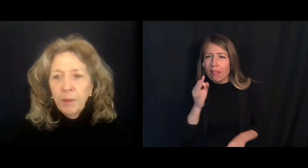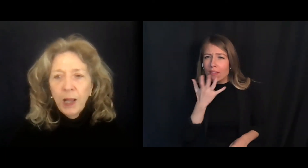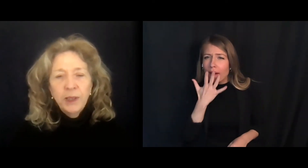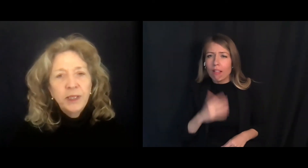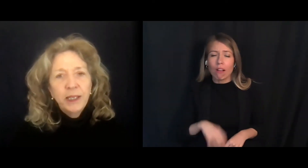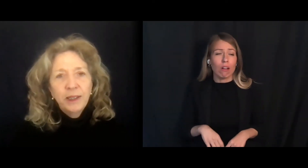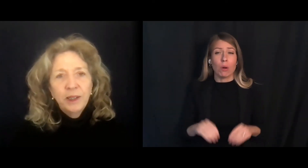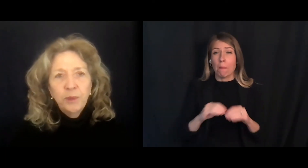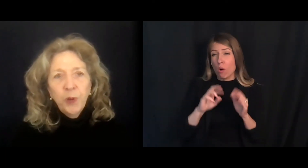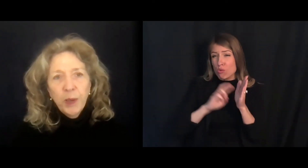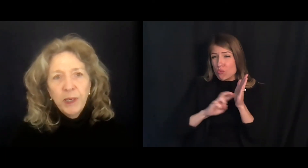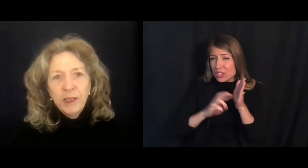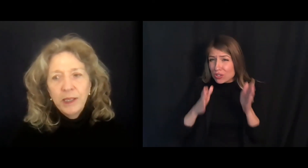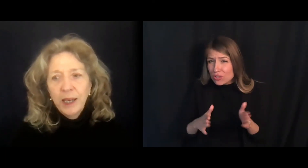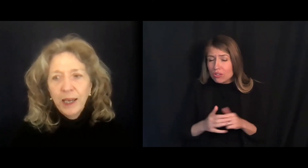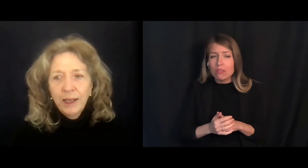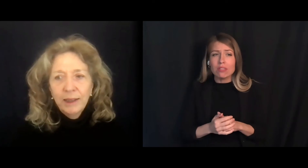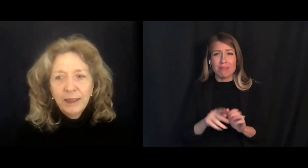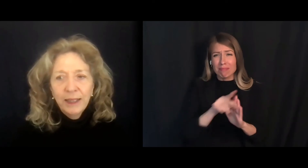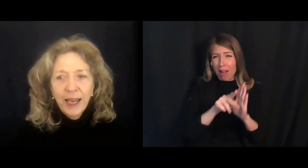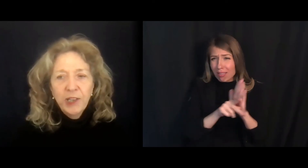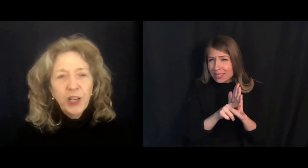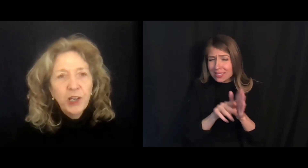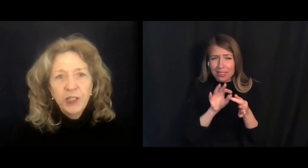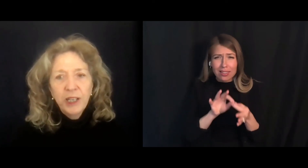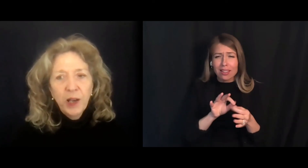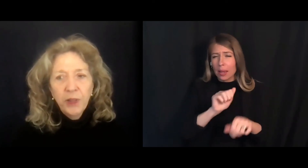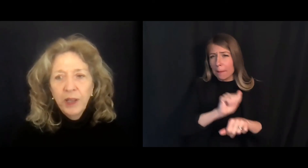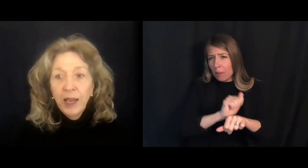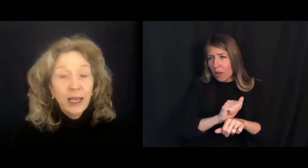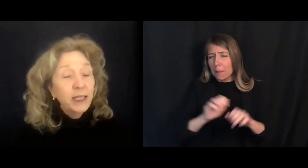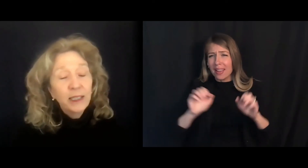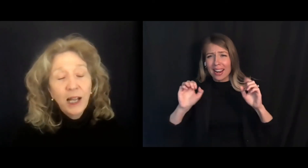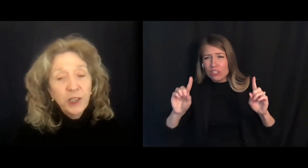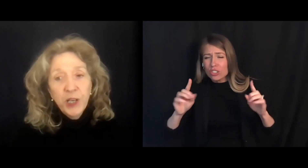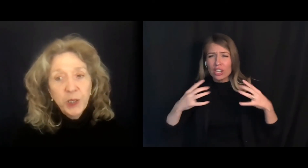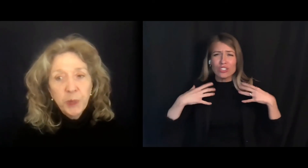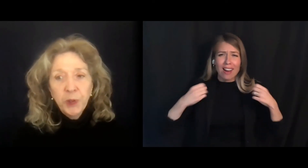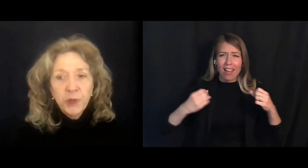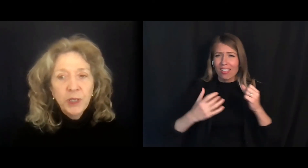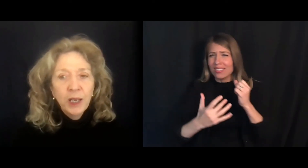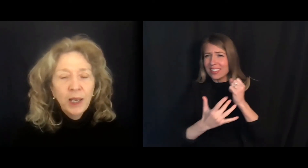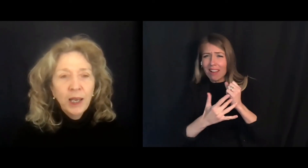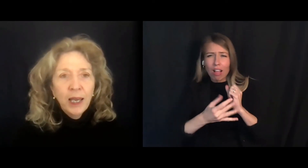policy and unemployment, education and health, and technology experts,